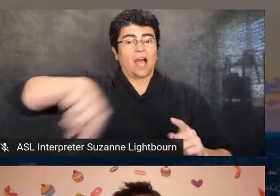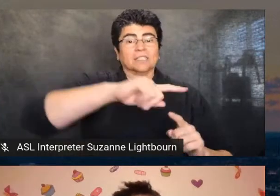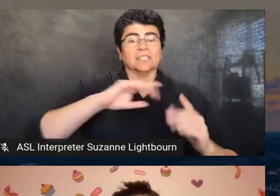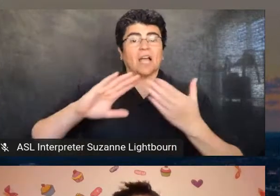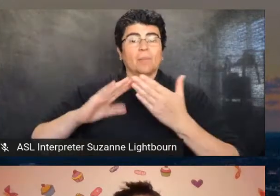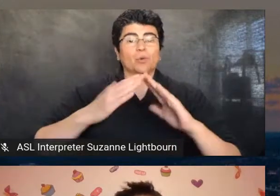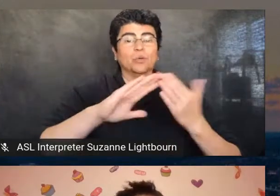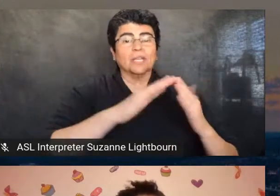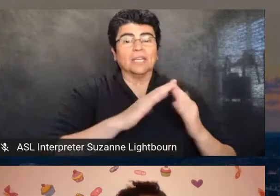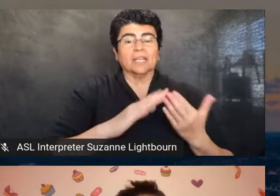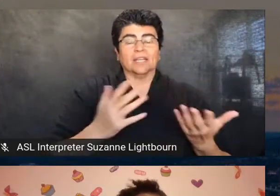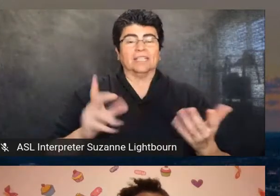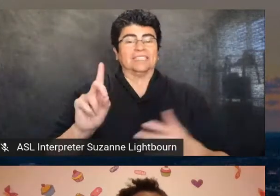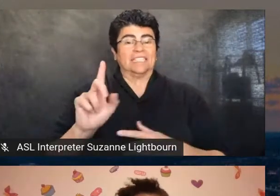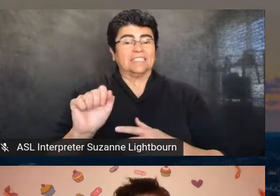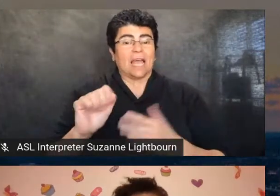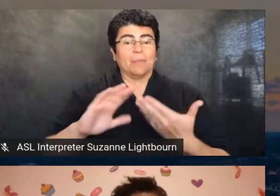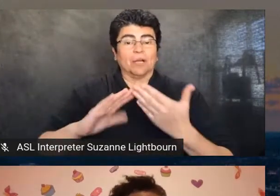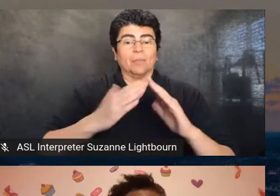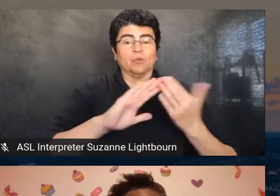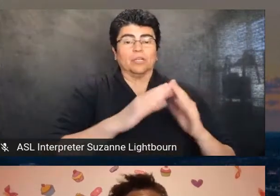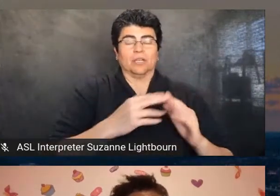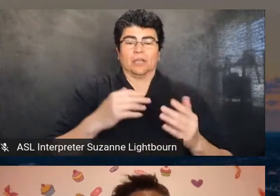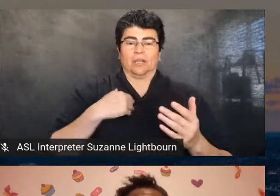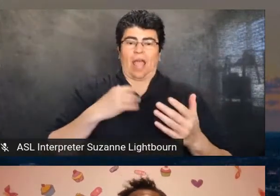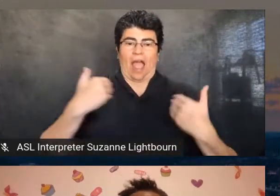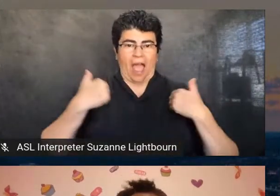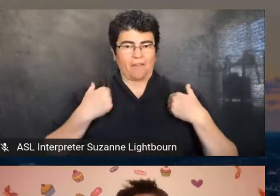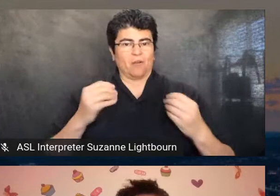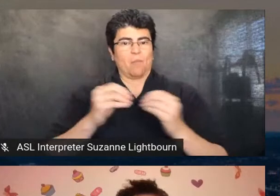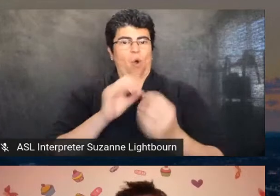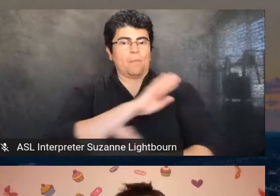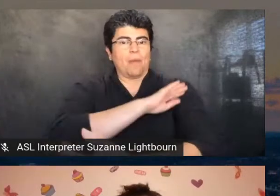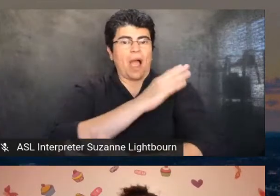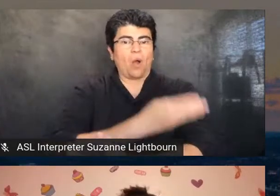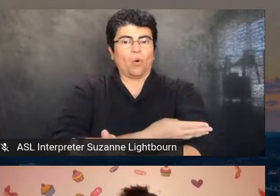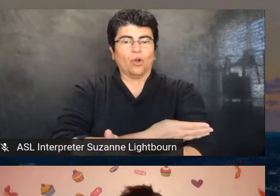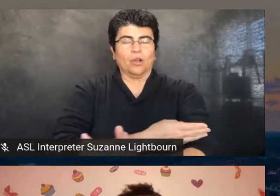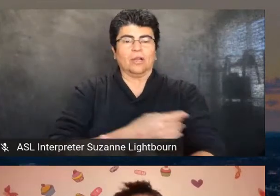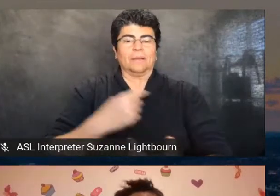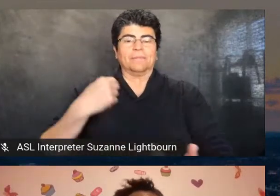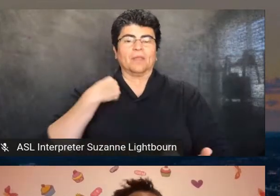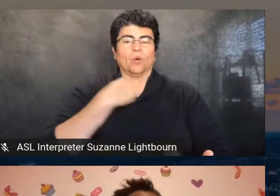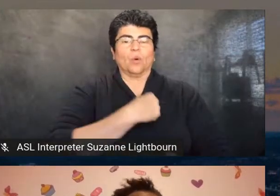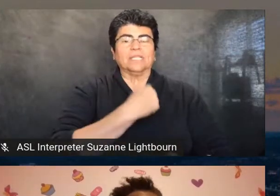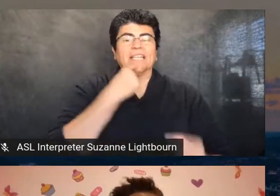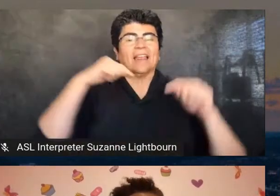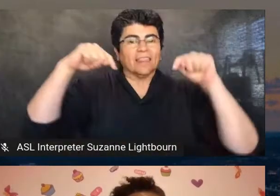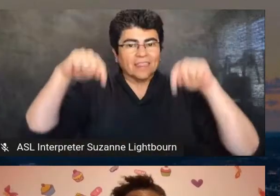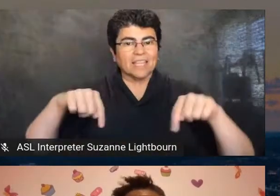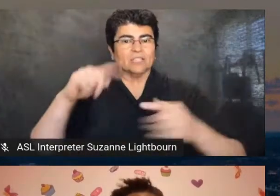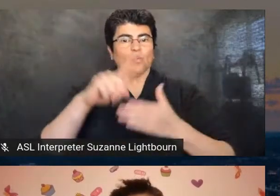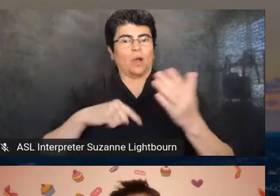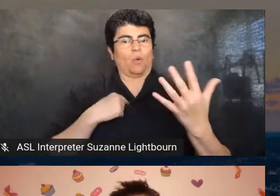the disabled community really helps empowerment, we're saying that this is what we want to be called,